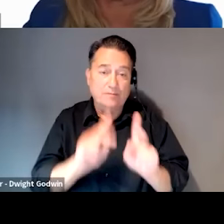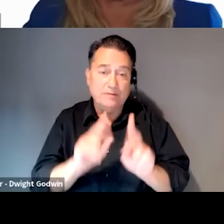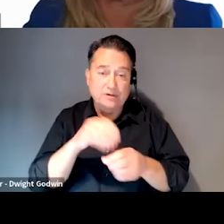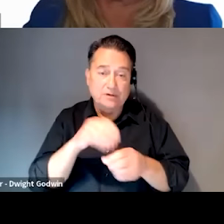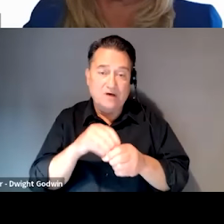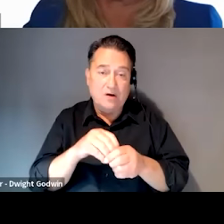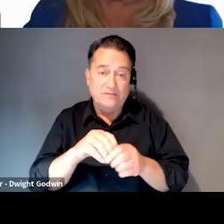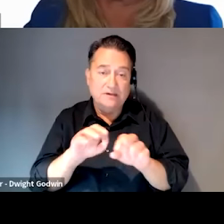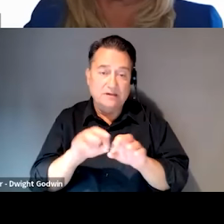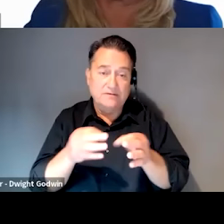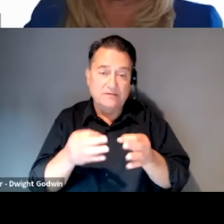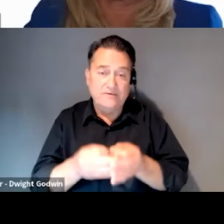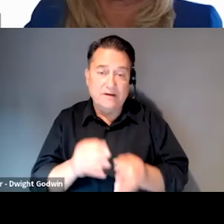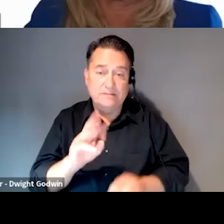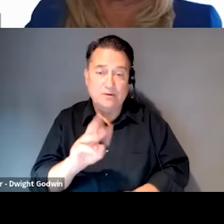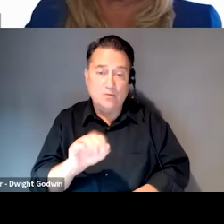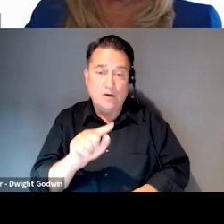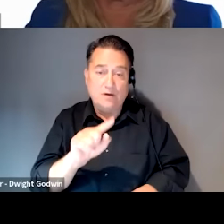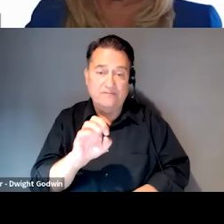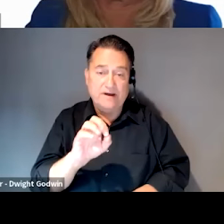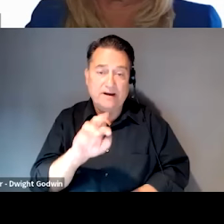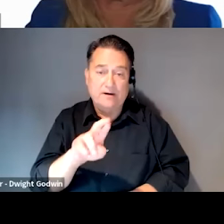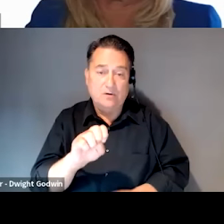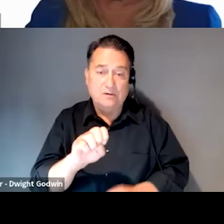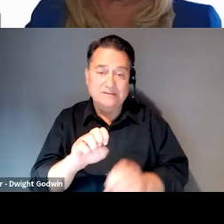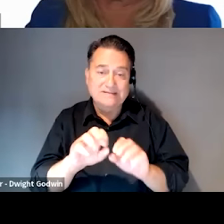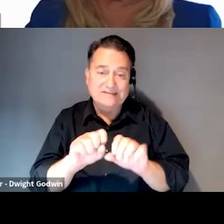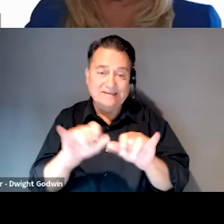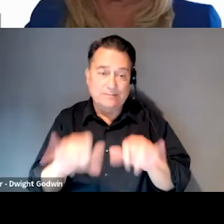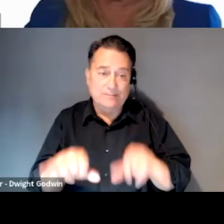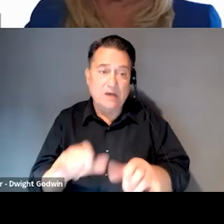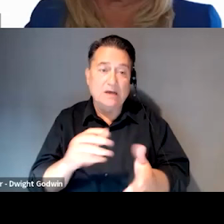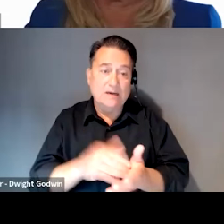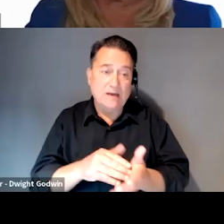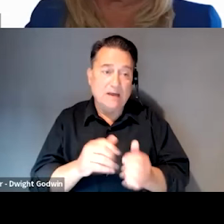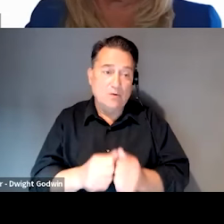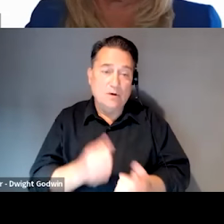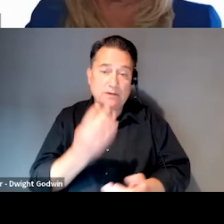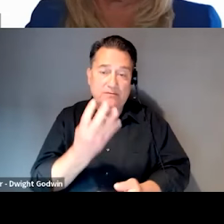I encourage you to take a look at that one. And again, with the four-prong approach,